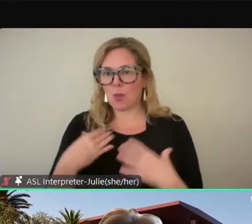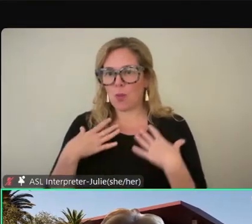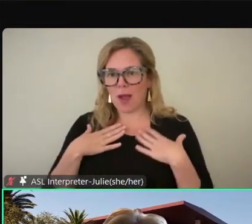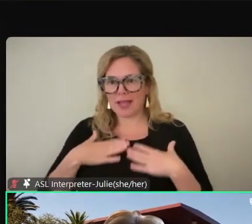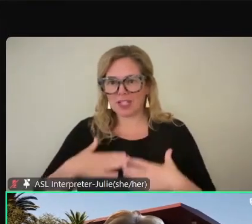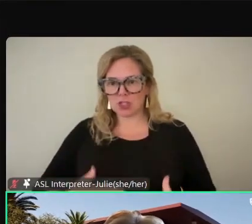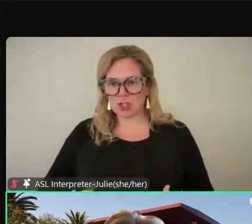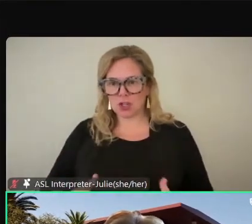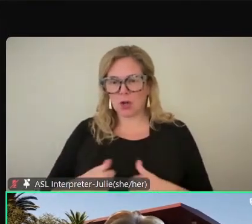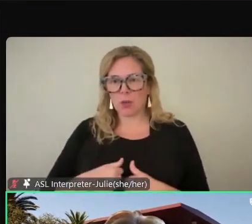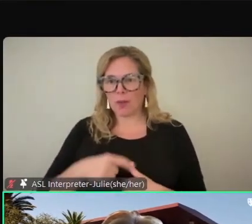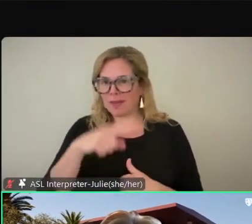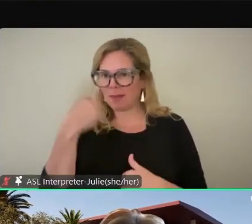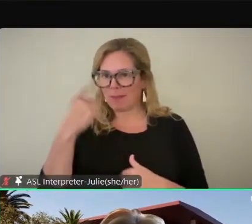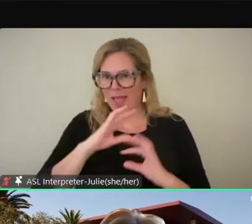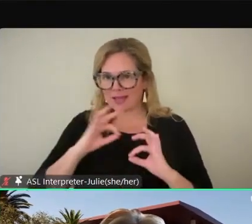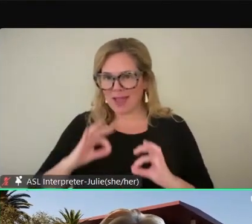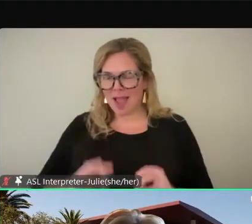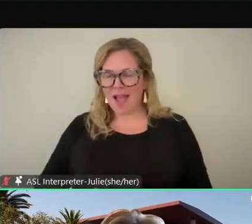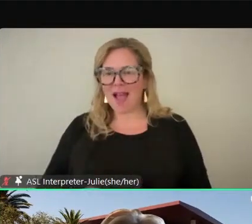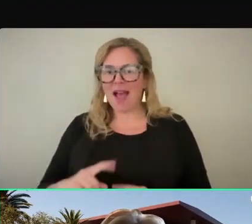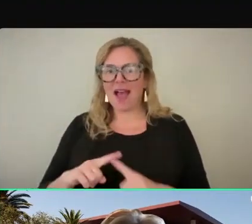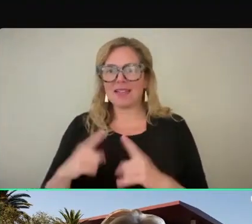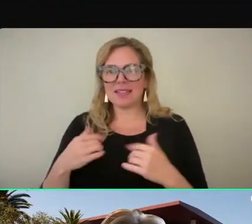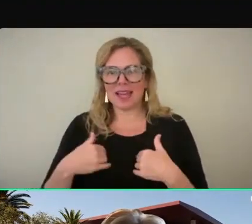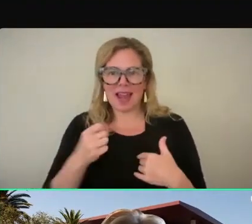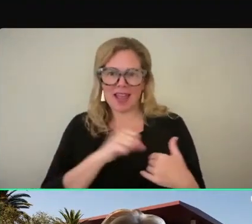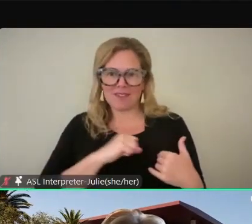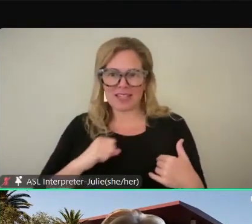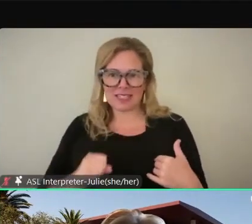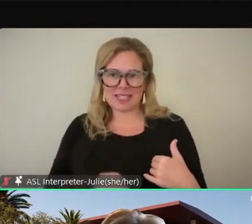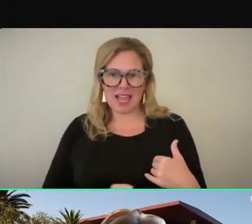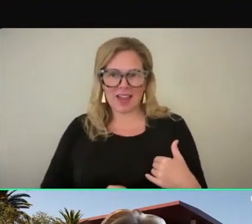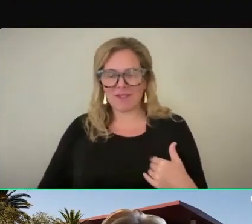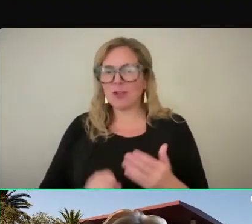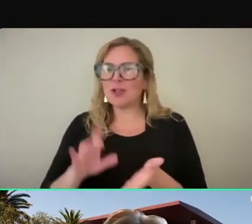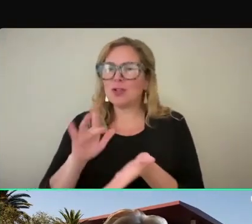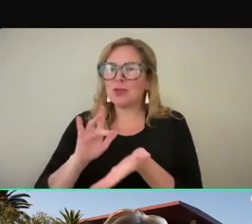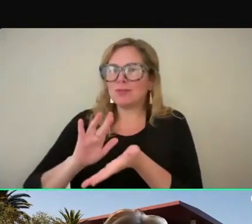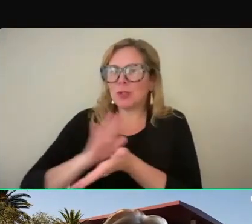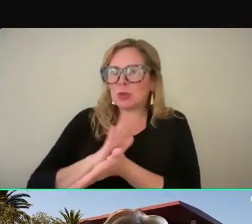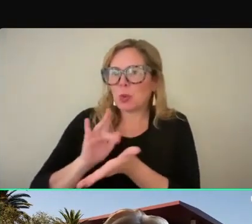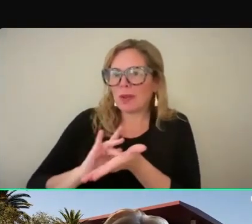background of the Stanford School of Medicine. And I'm extremely excited to co-present this